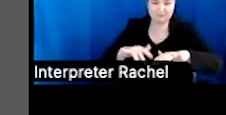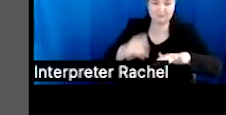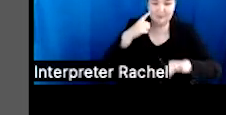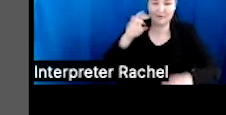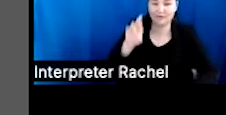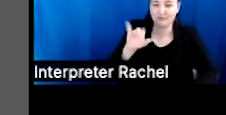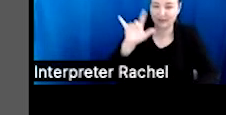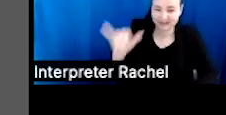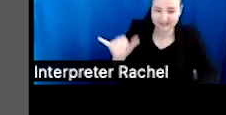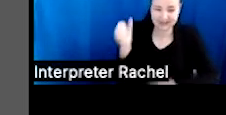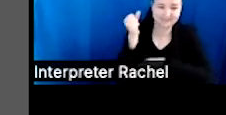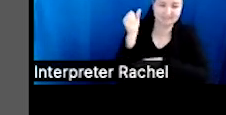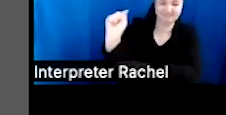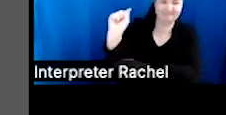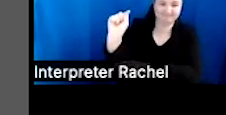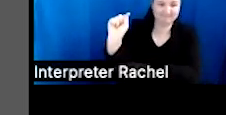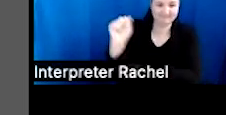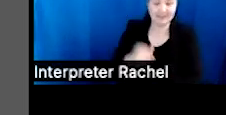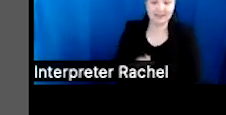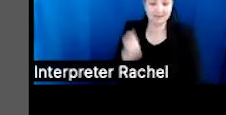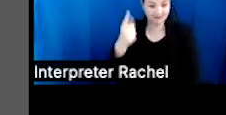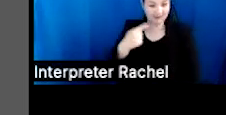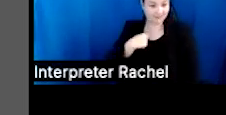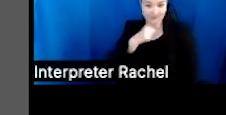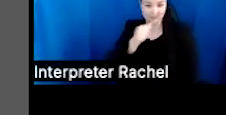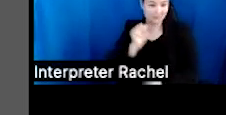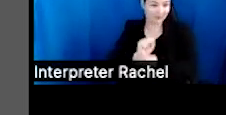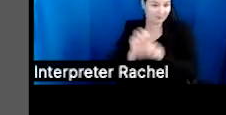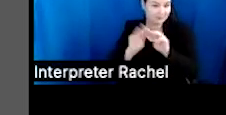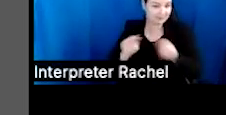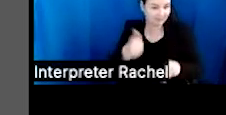I know this is happening with every successful union election, every contract that museum